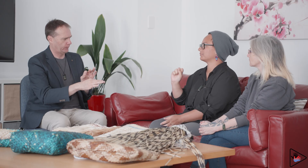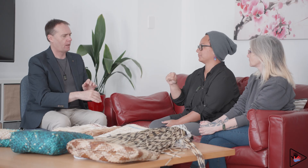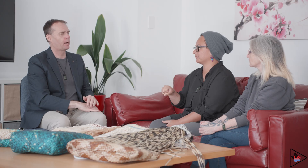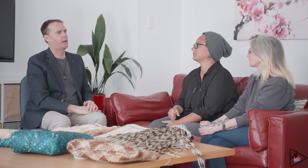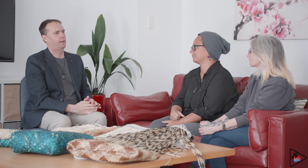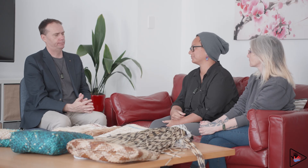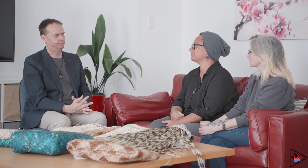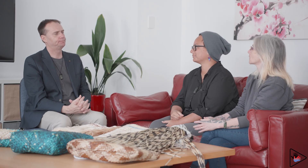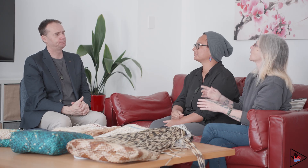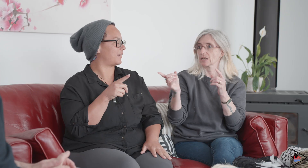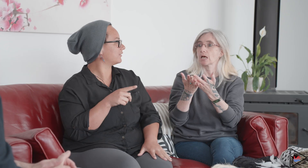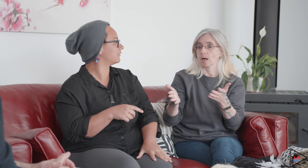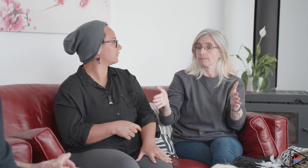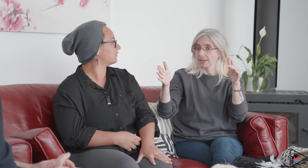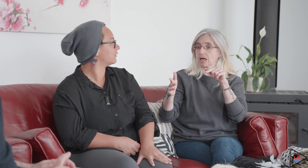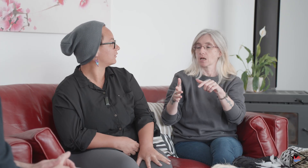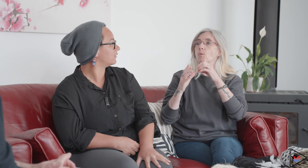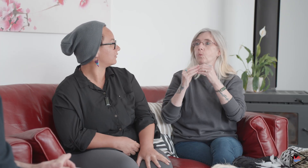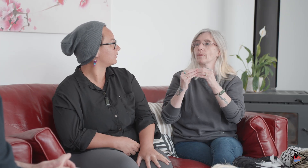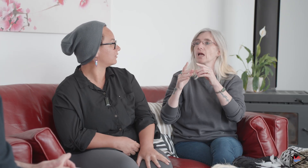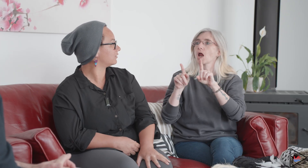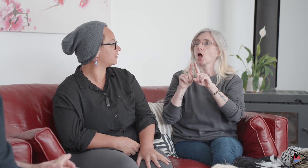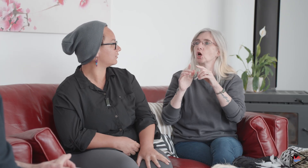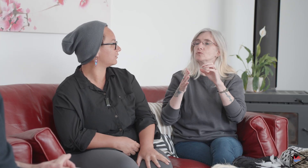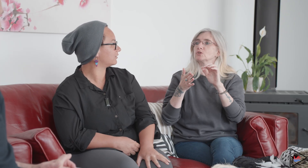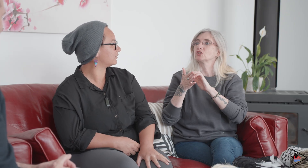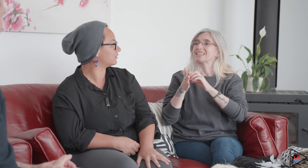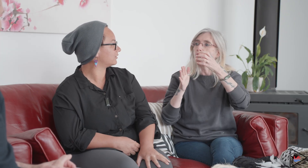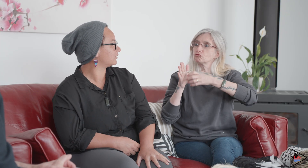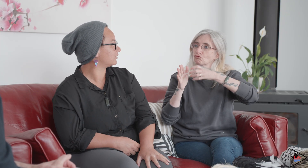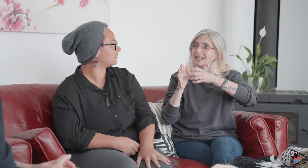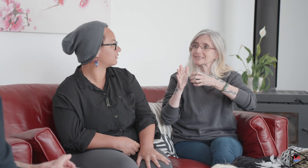material, right? Then that's what you're then washing directly. Yeah. So, in the bin, you